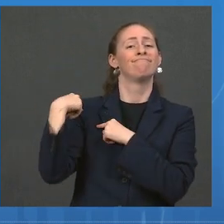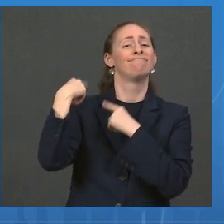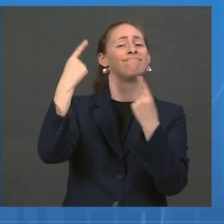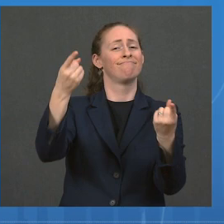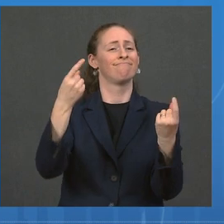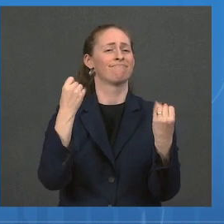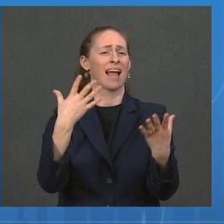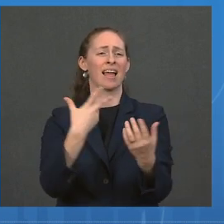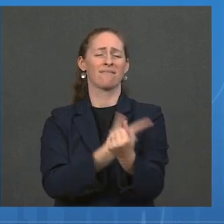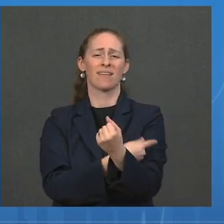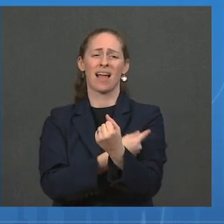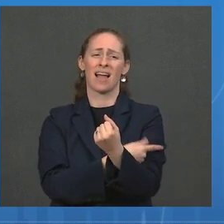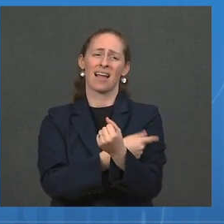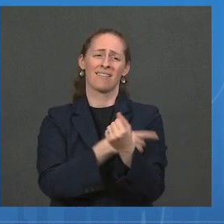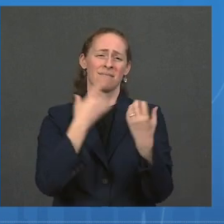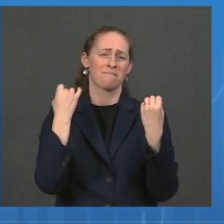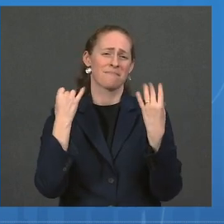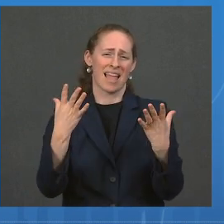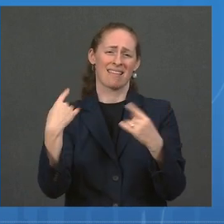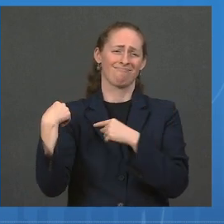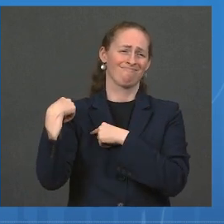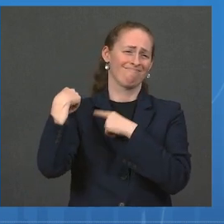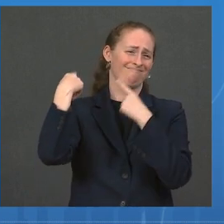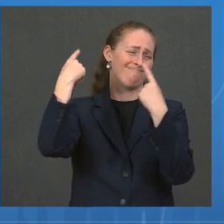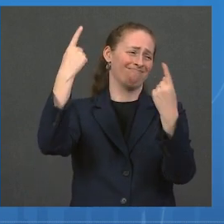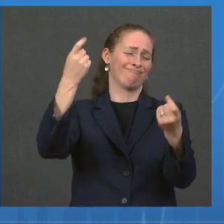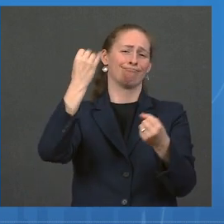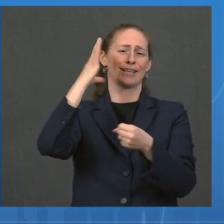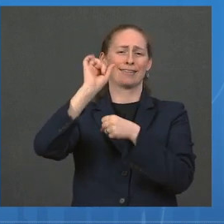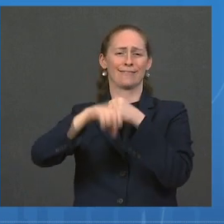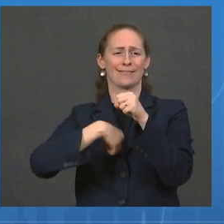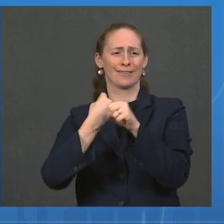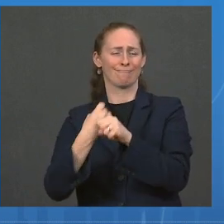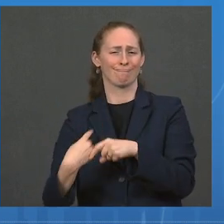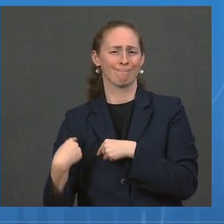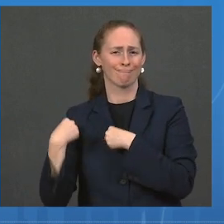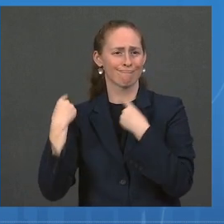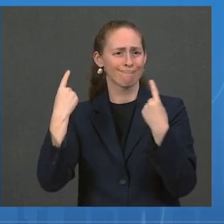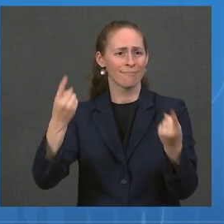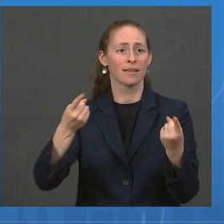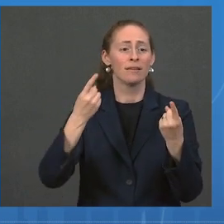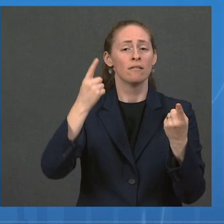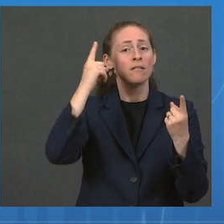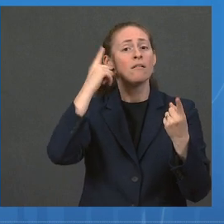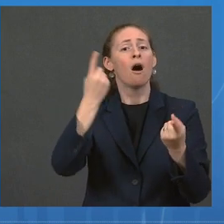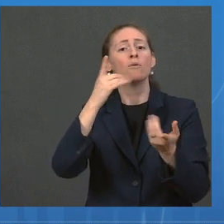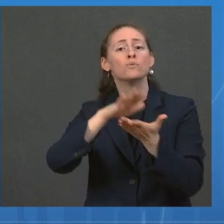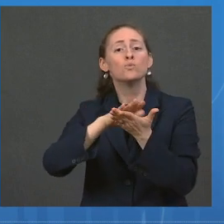to keep our children healthy, to make schools safer places. And that's what we may have the opportunity to do here